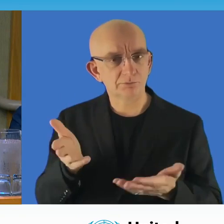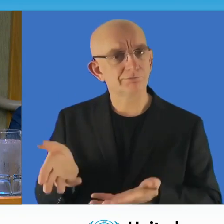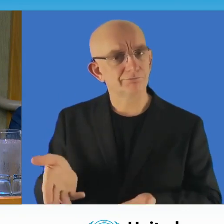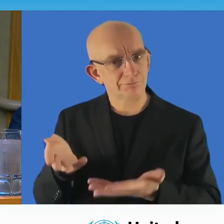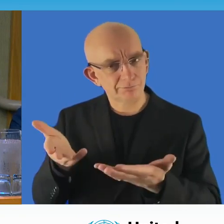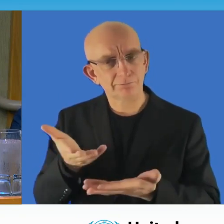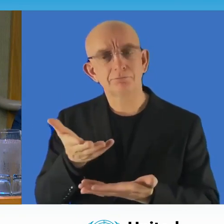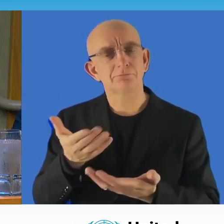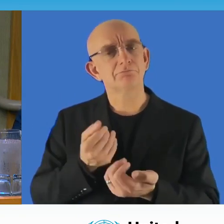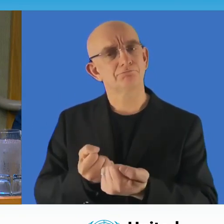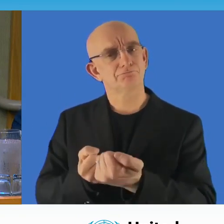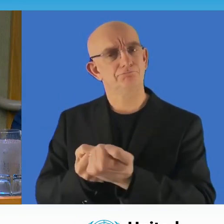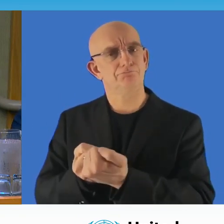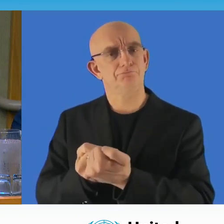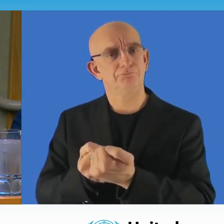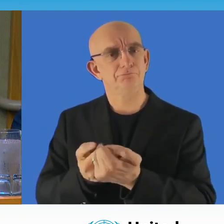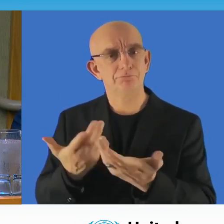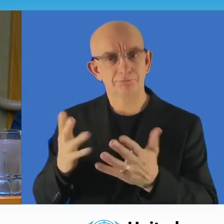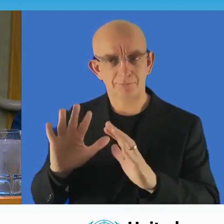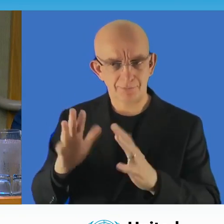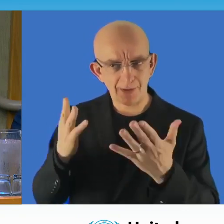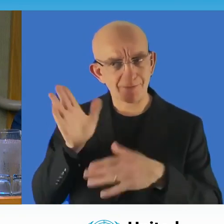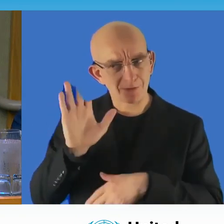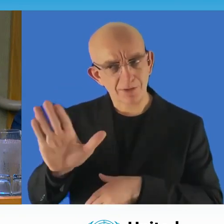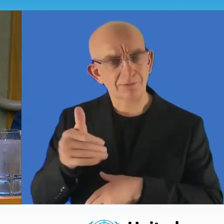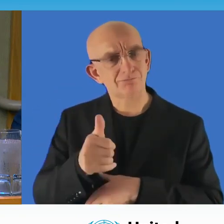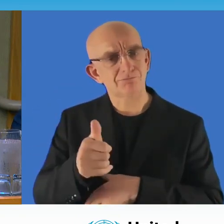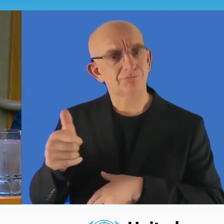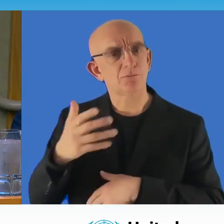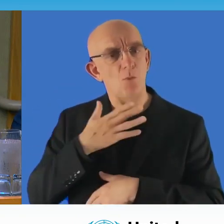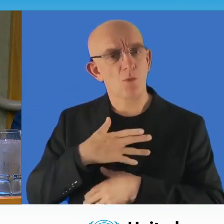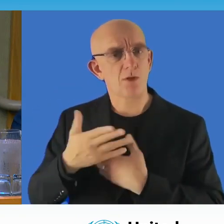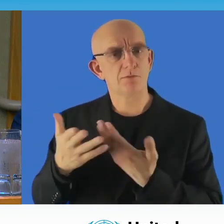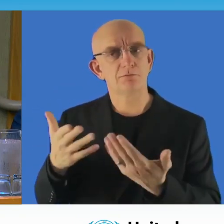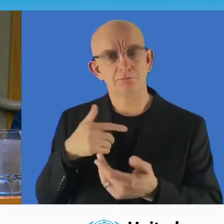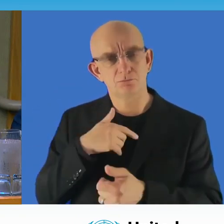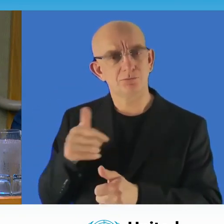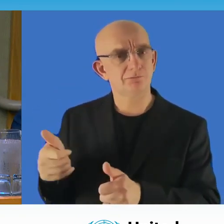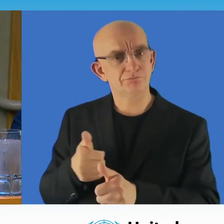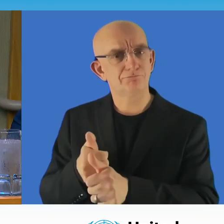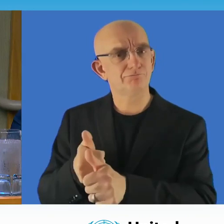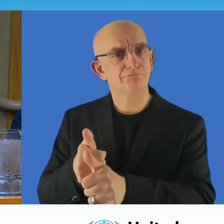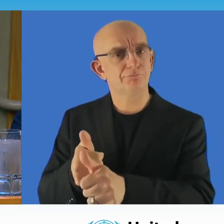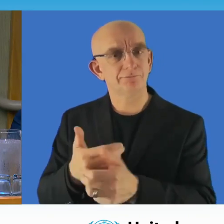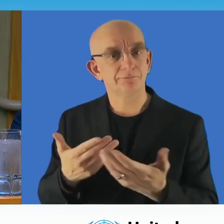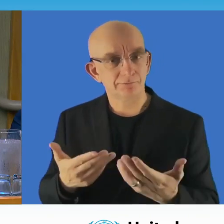are prec preconditions for the inclusion and participation of persons with disabilities in